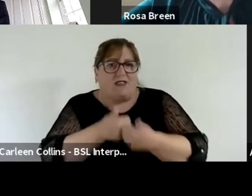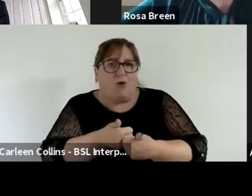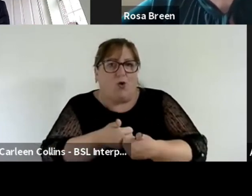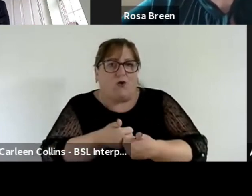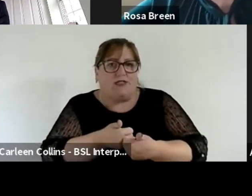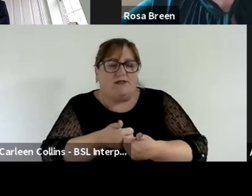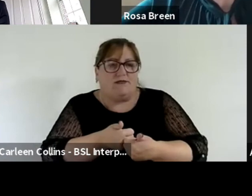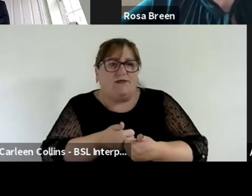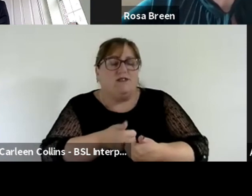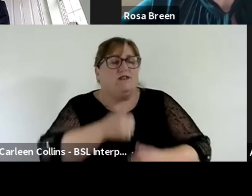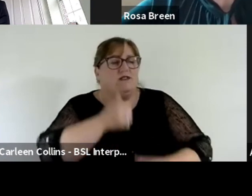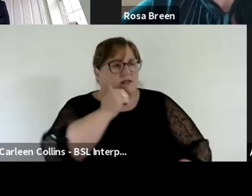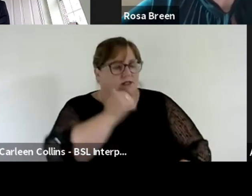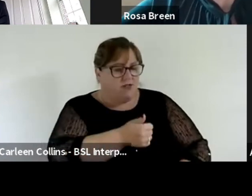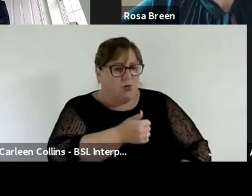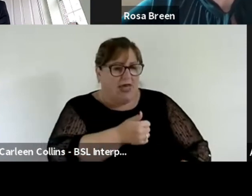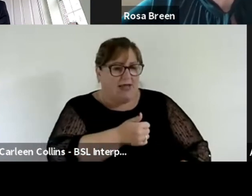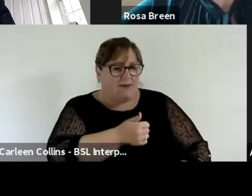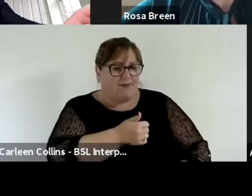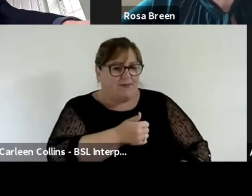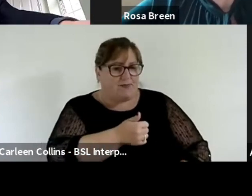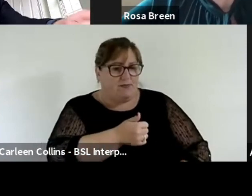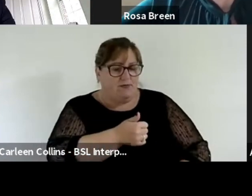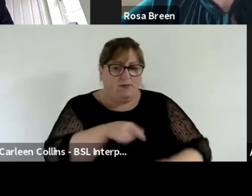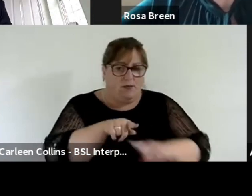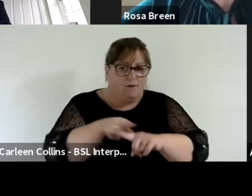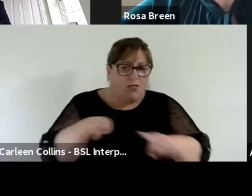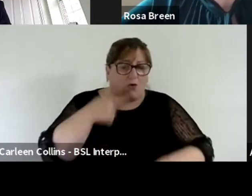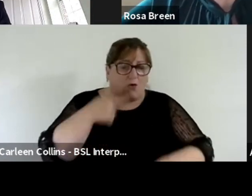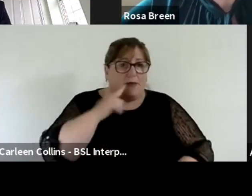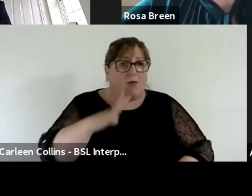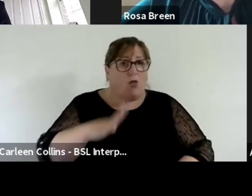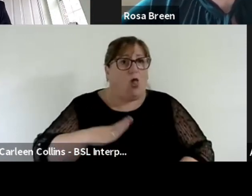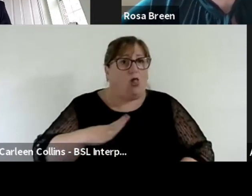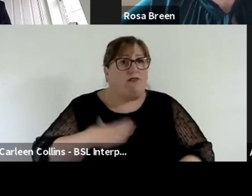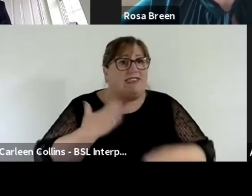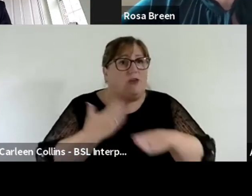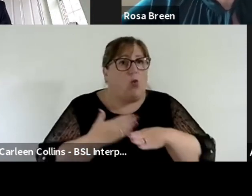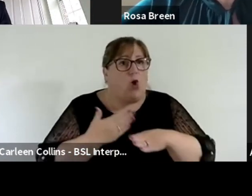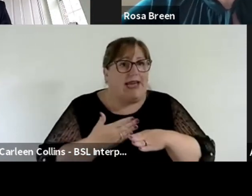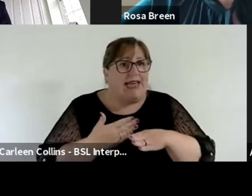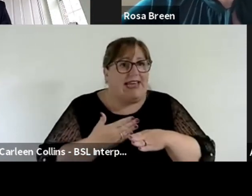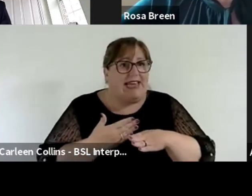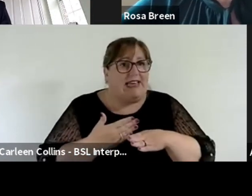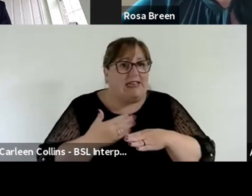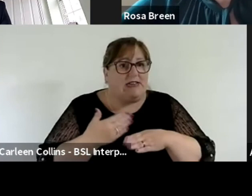said about making sure that you request that support and we know where we can target that support.